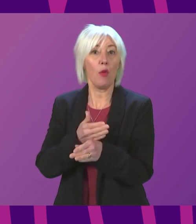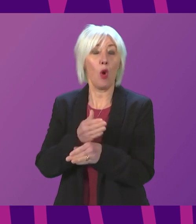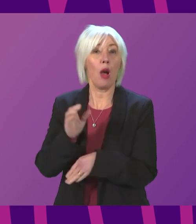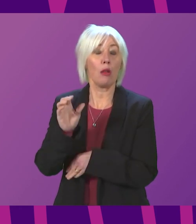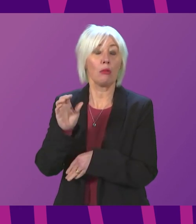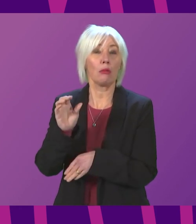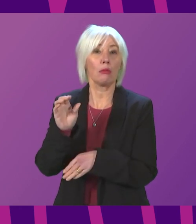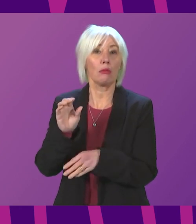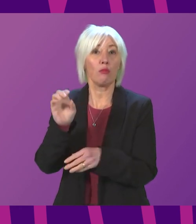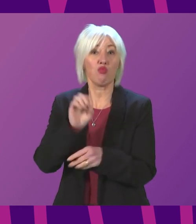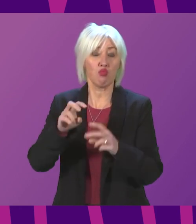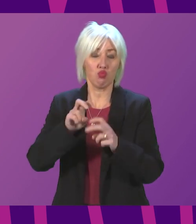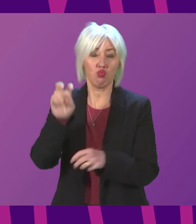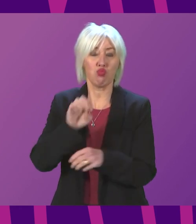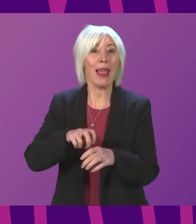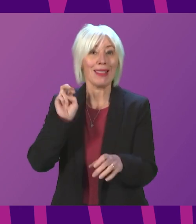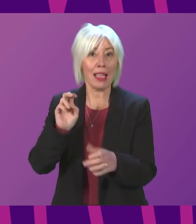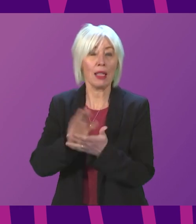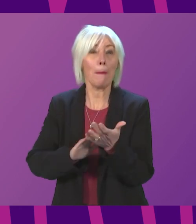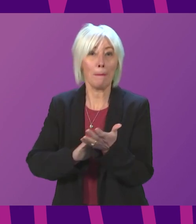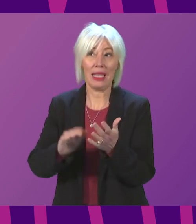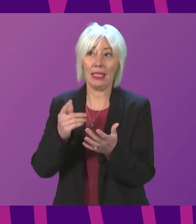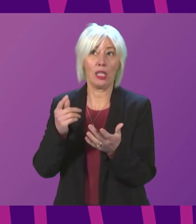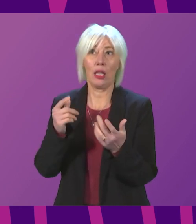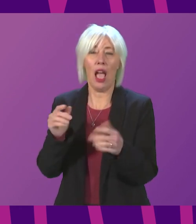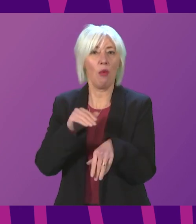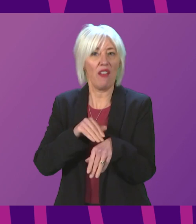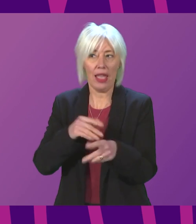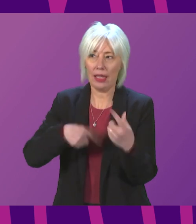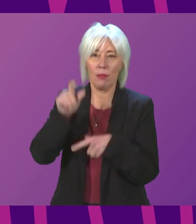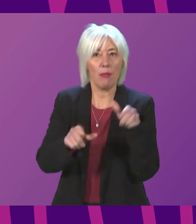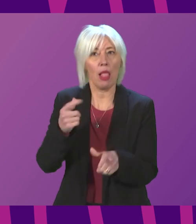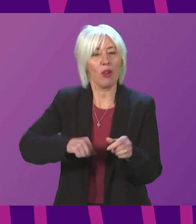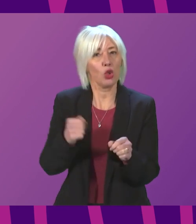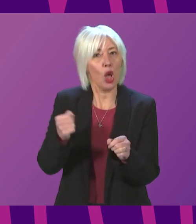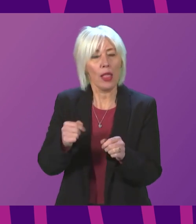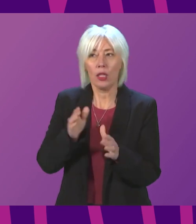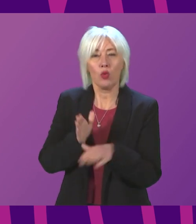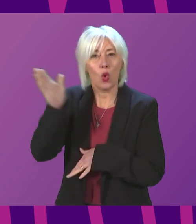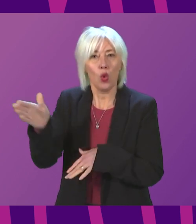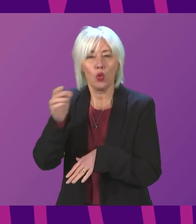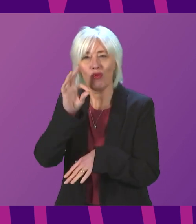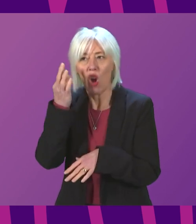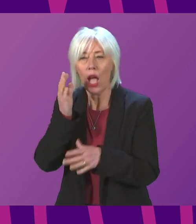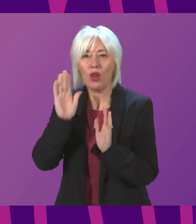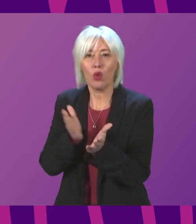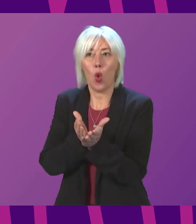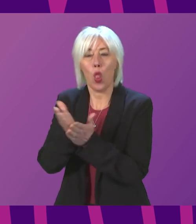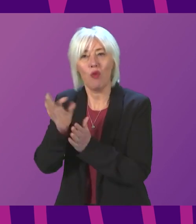country in EU terms. What are the implications of that for Scotland, particularly for our exporters?